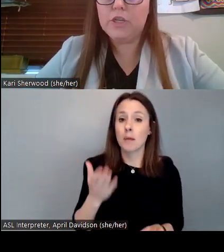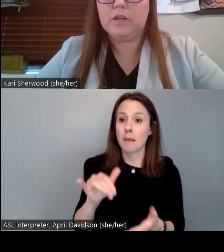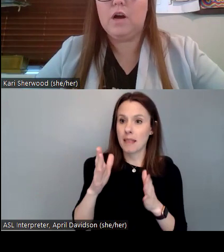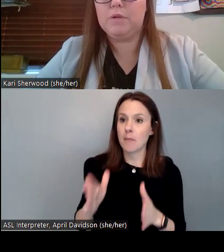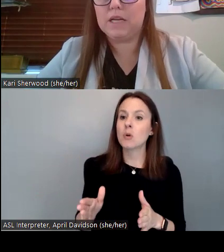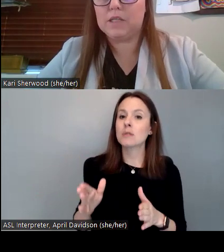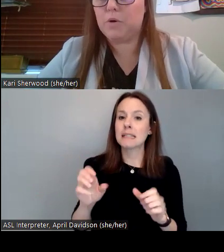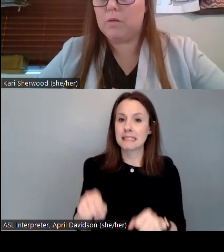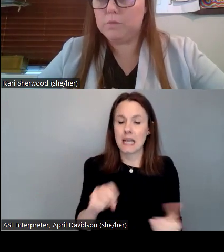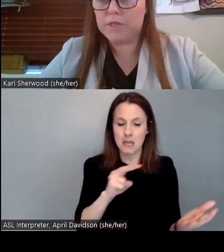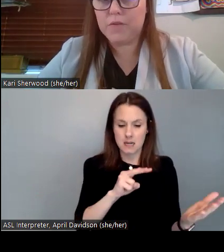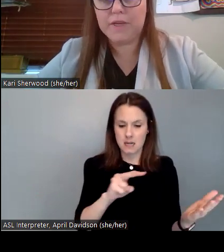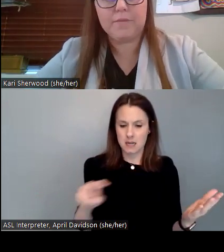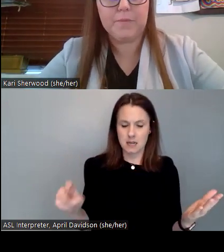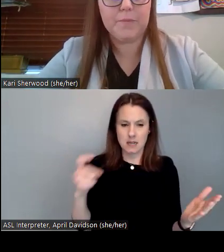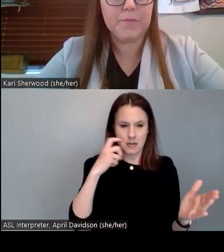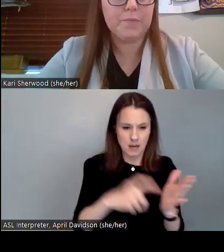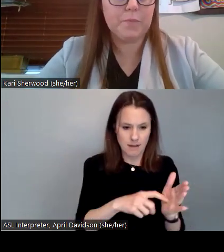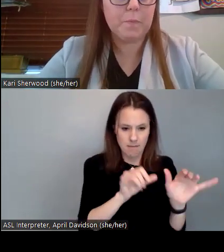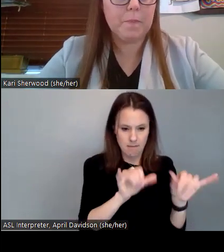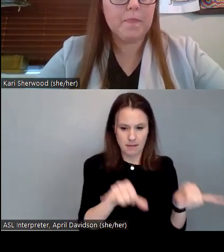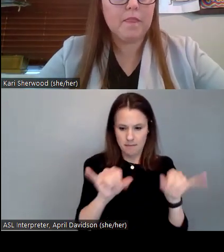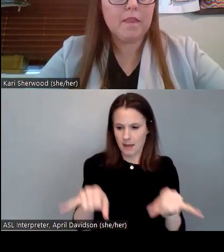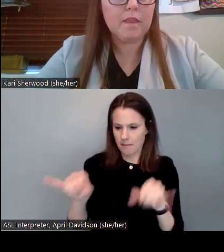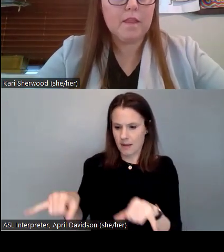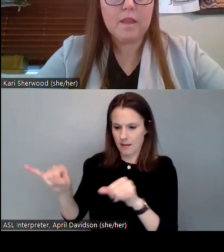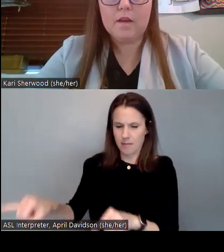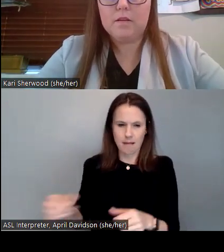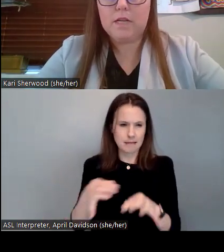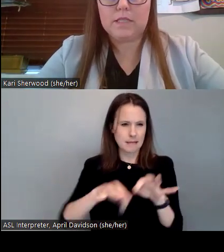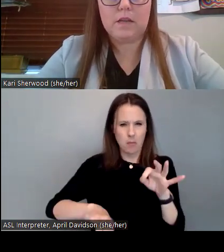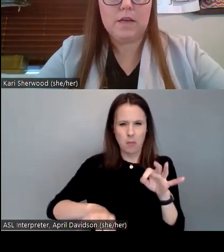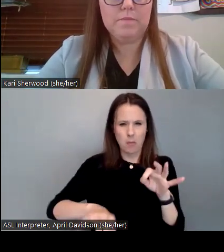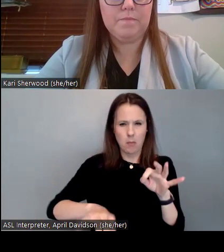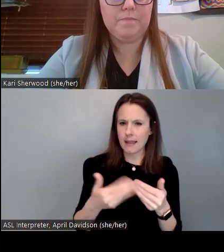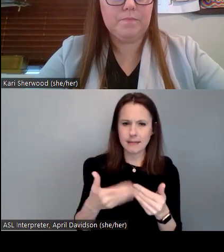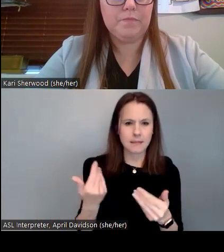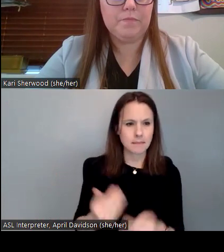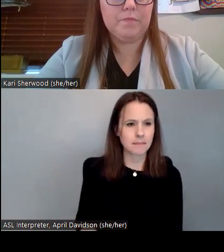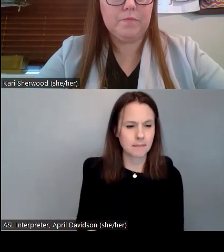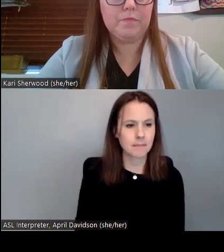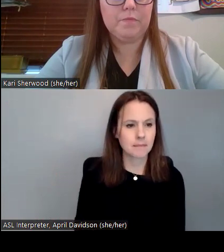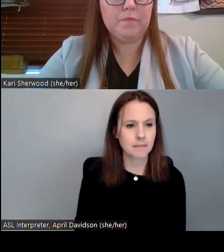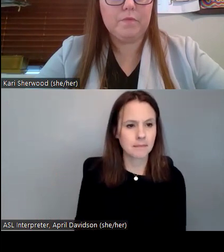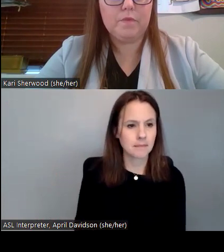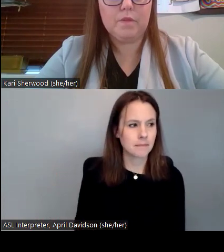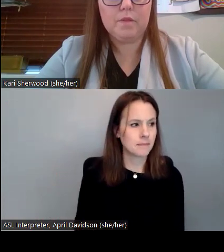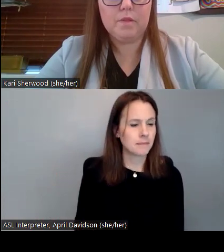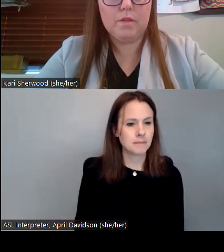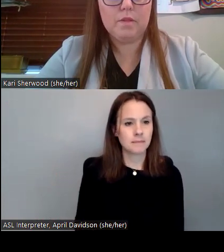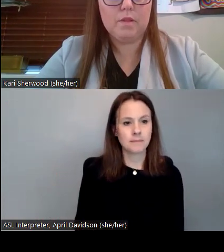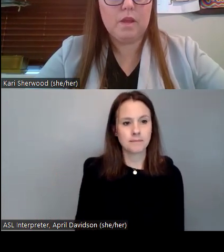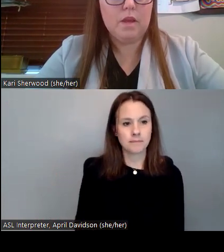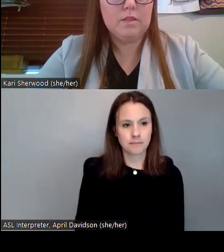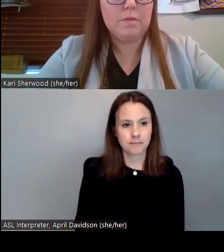and complex problem solving. Next slide.